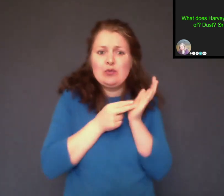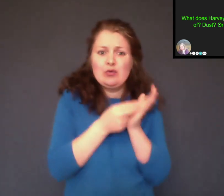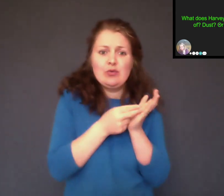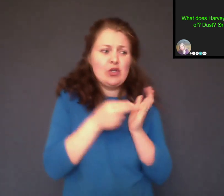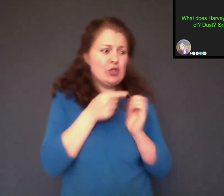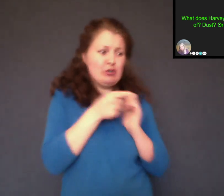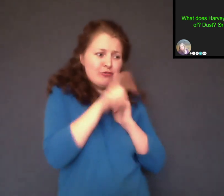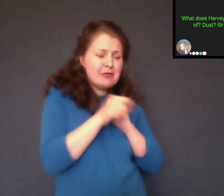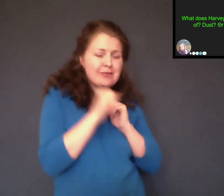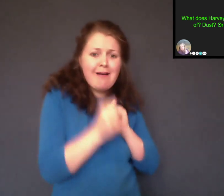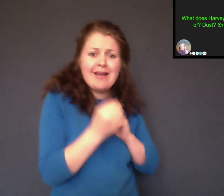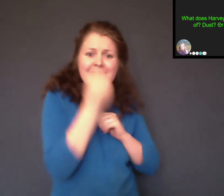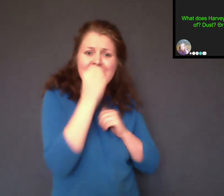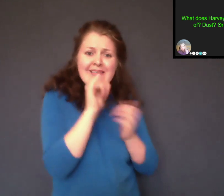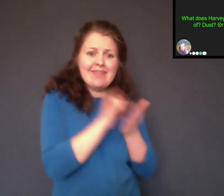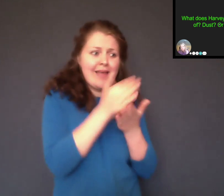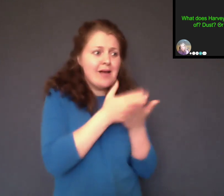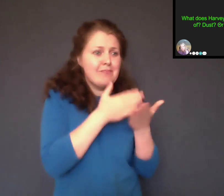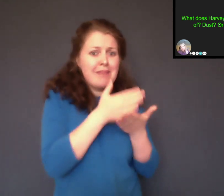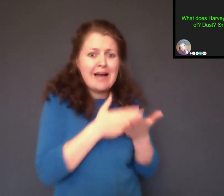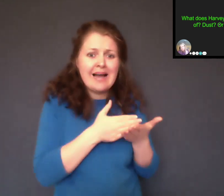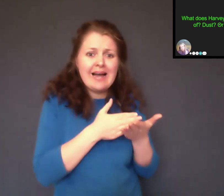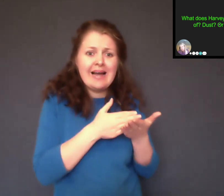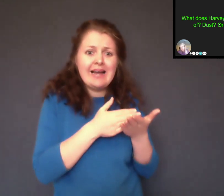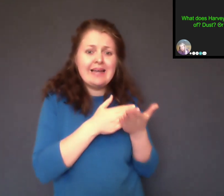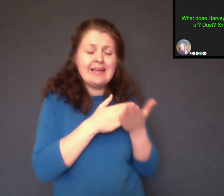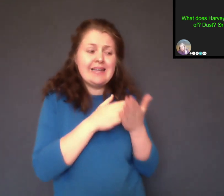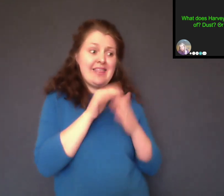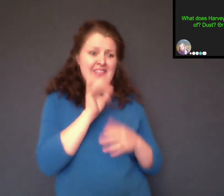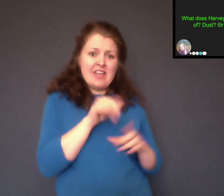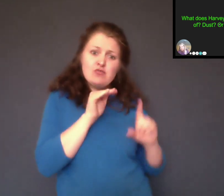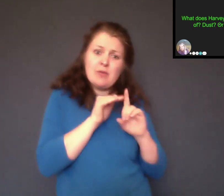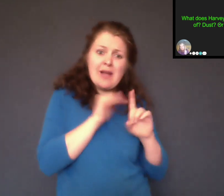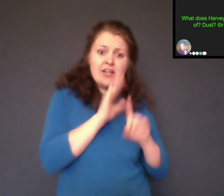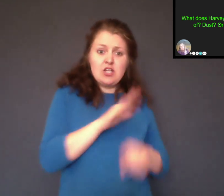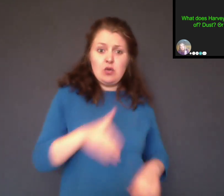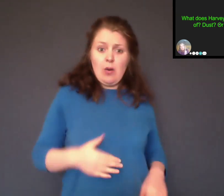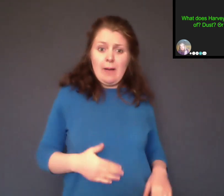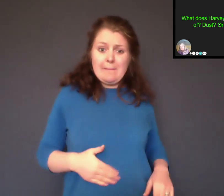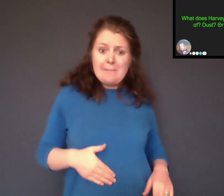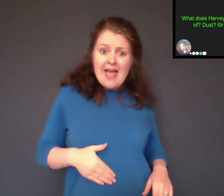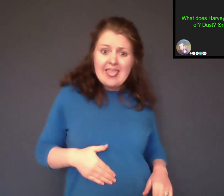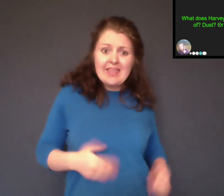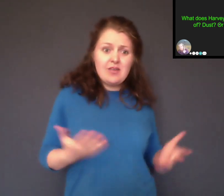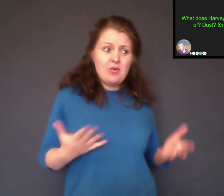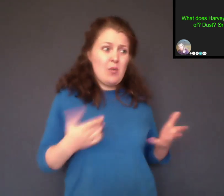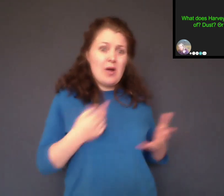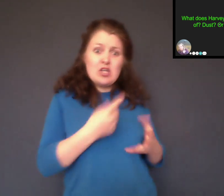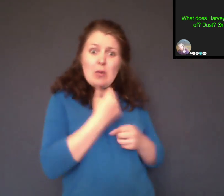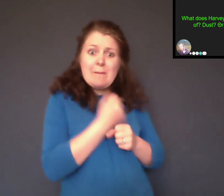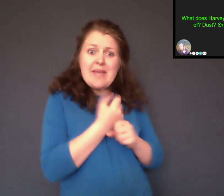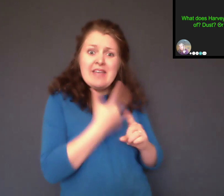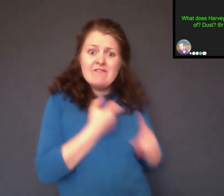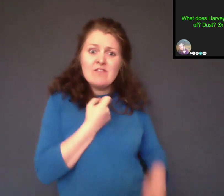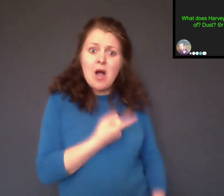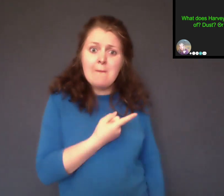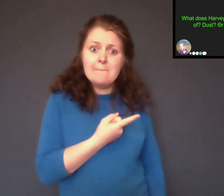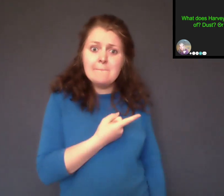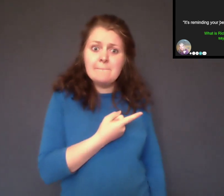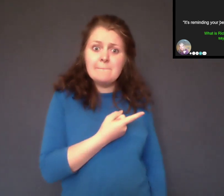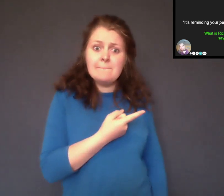truth you shouldn't have eaten that pie he said it's reminding your belly of what you're made of